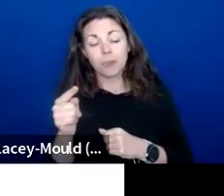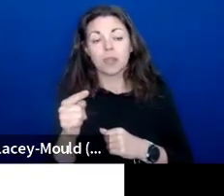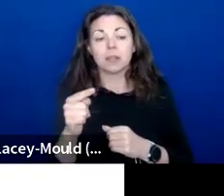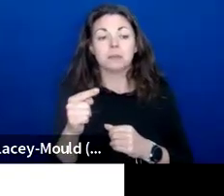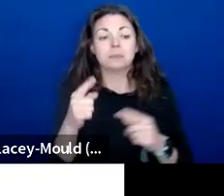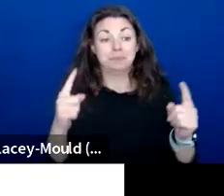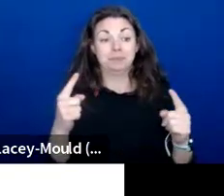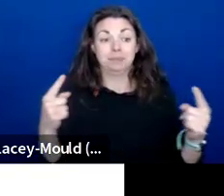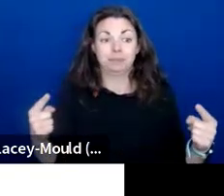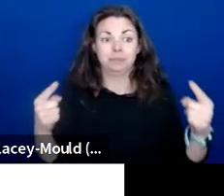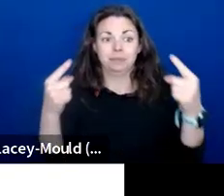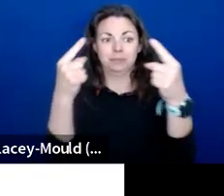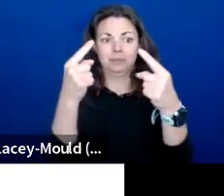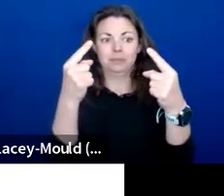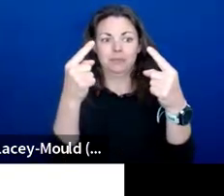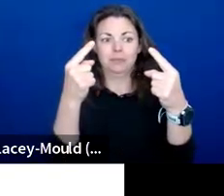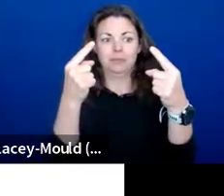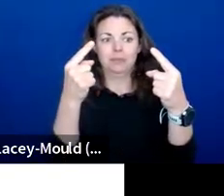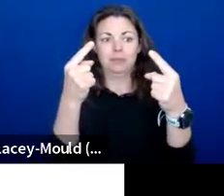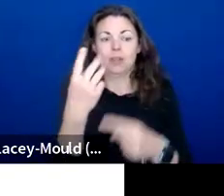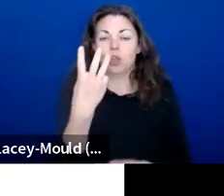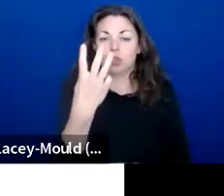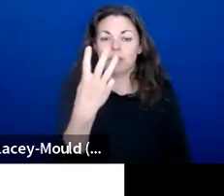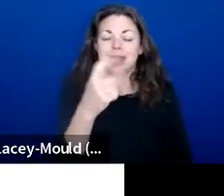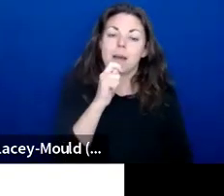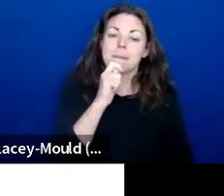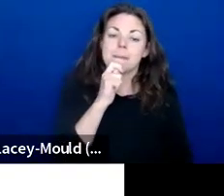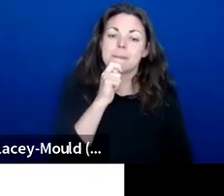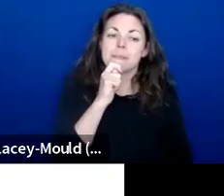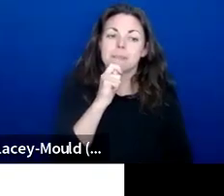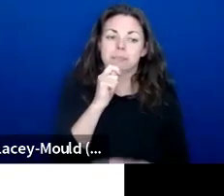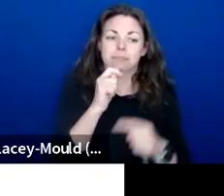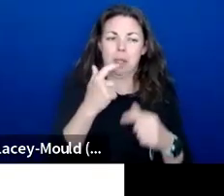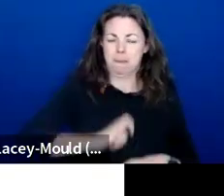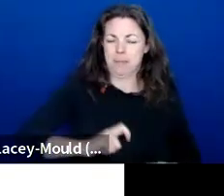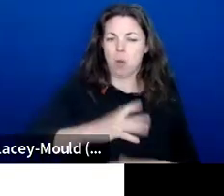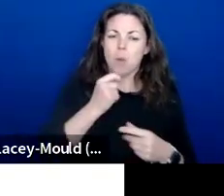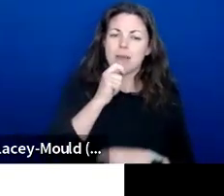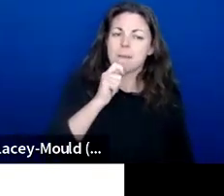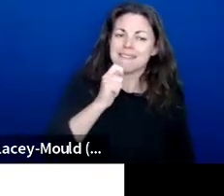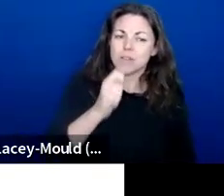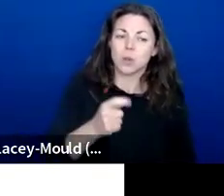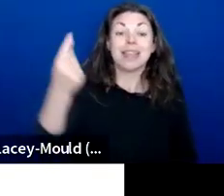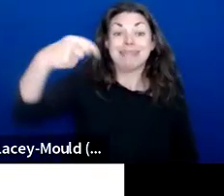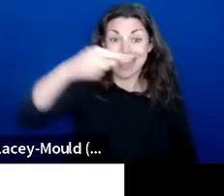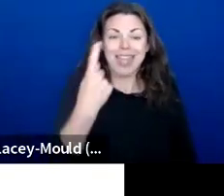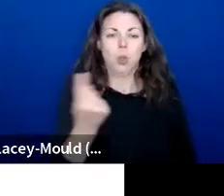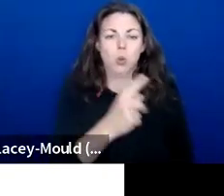to three icons with megaphones in front of them, and these represent the student officers. Student officers are remunerated,